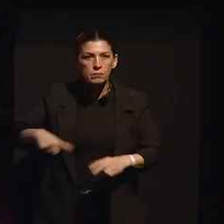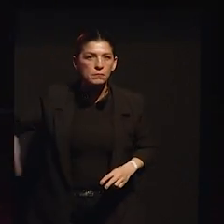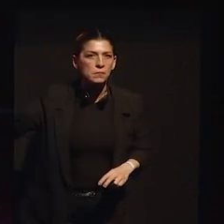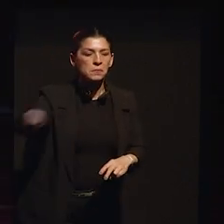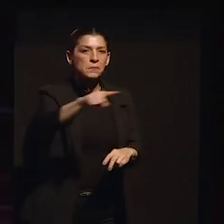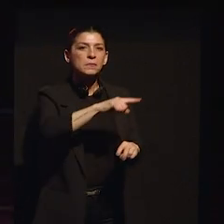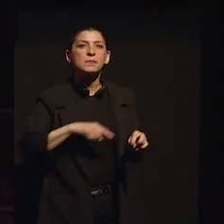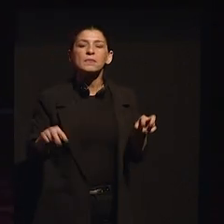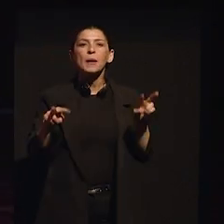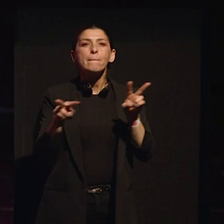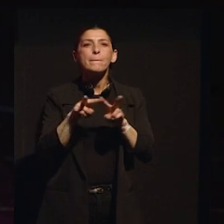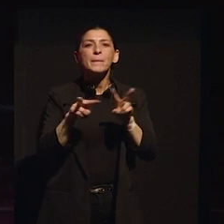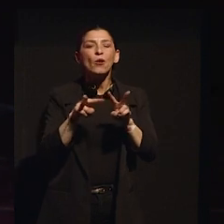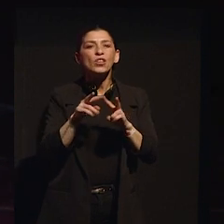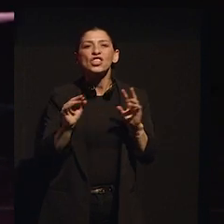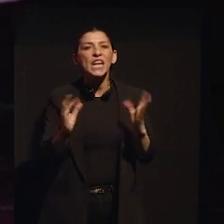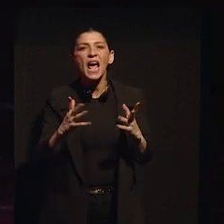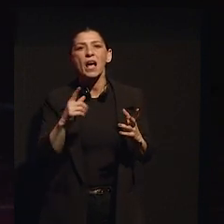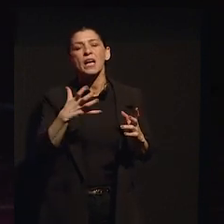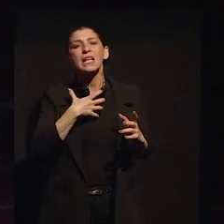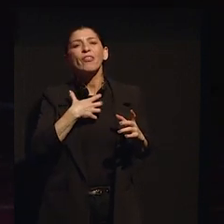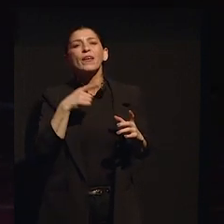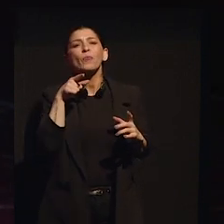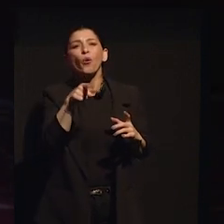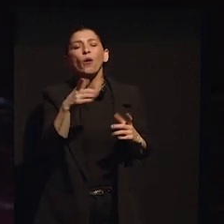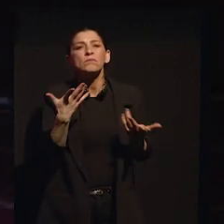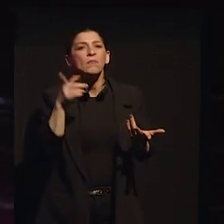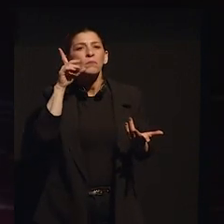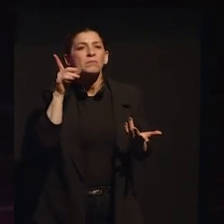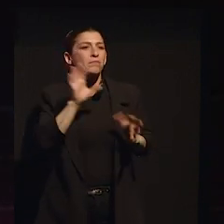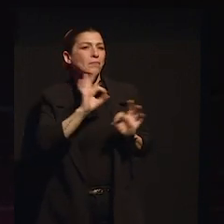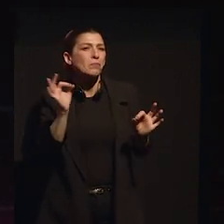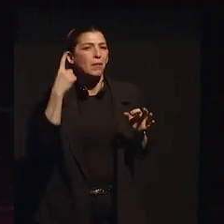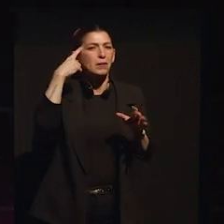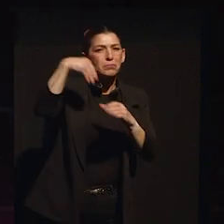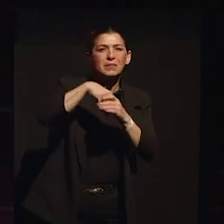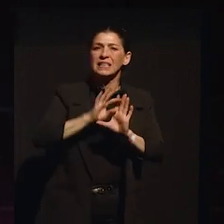Ages and ages ago, imagine a community of women. Oh, and I must warn you first, mythology is not logical.